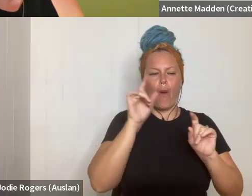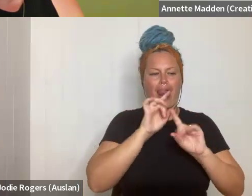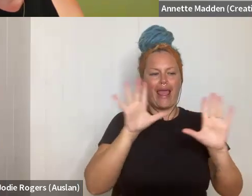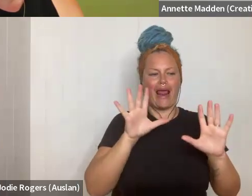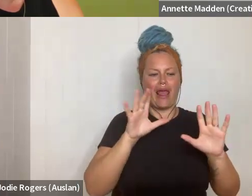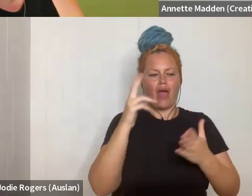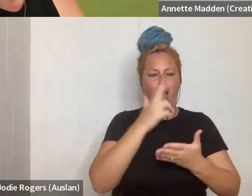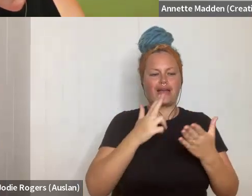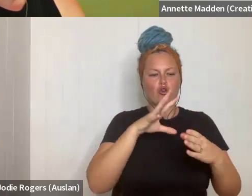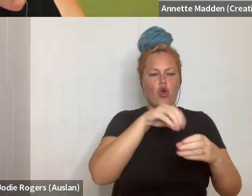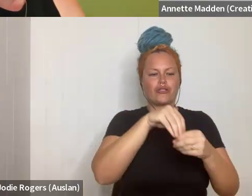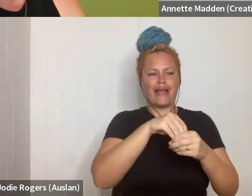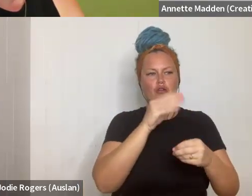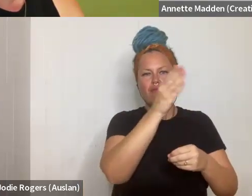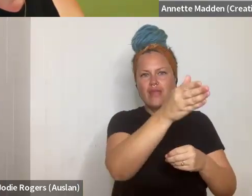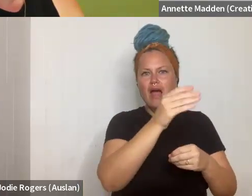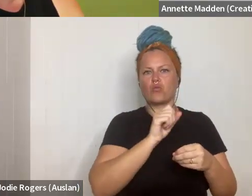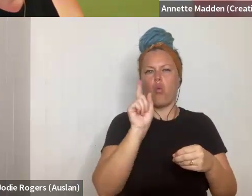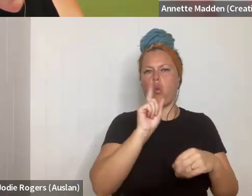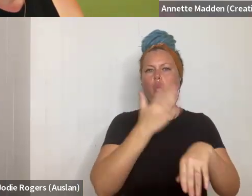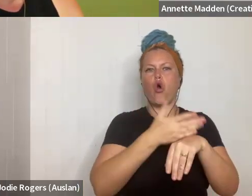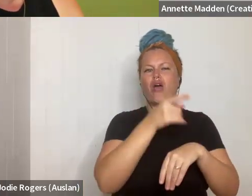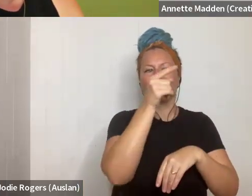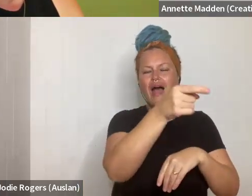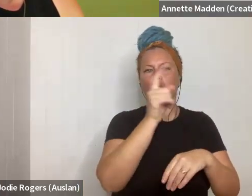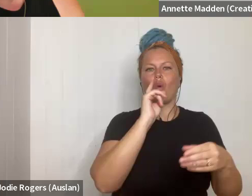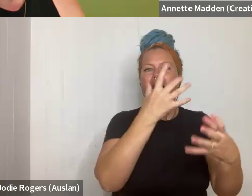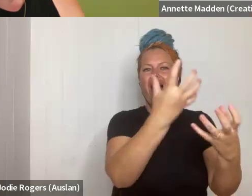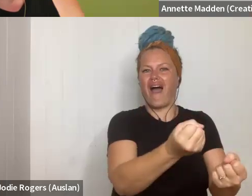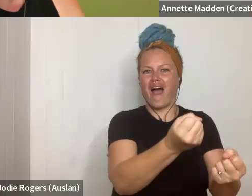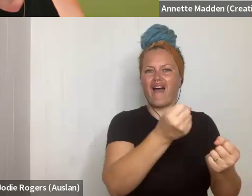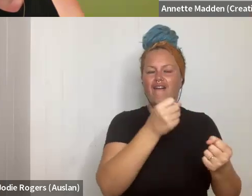in year two, but you might not yet know the detail around the